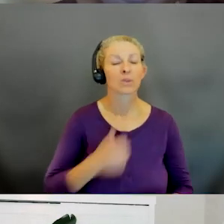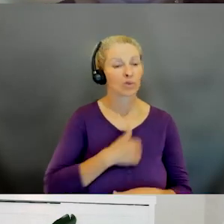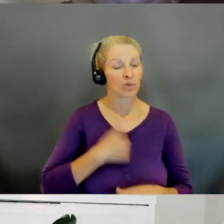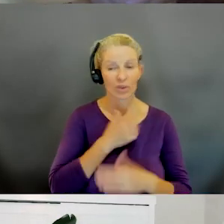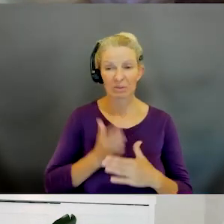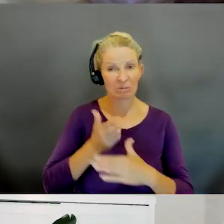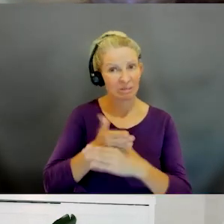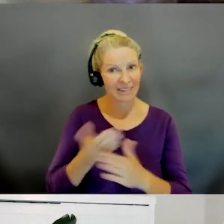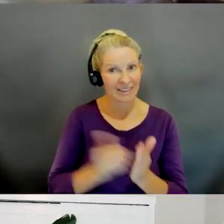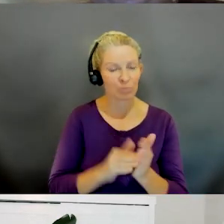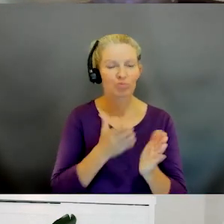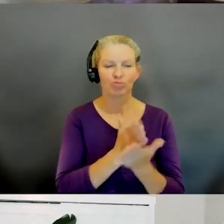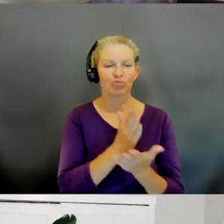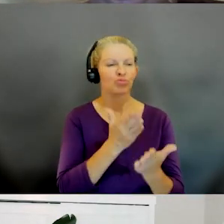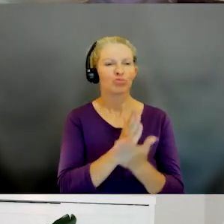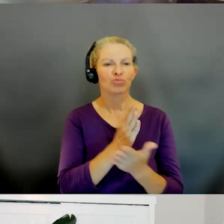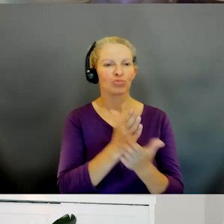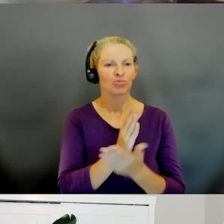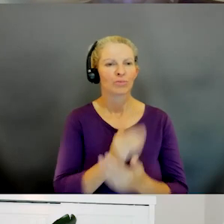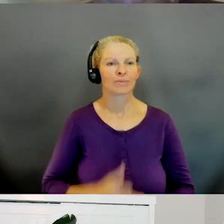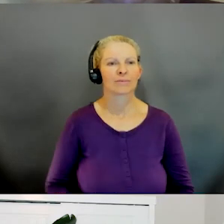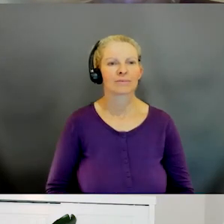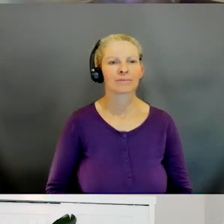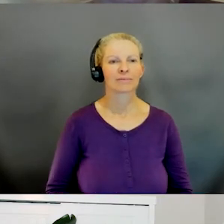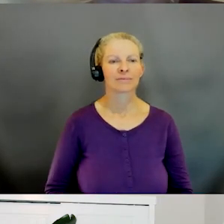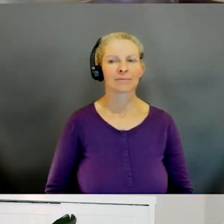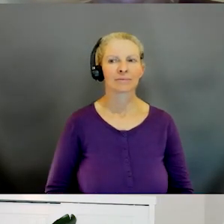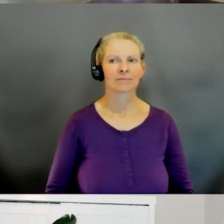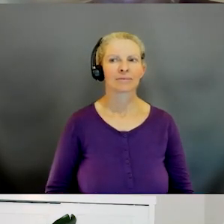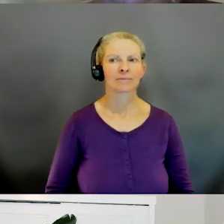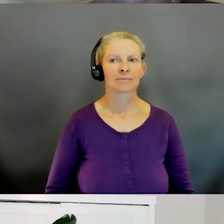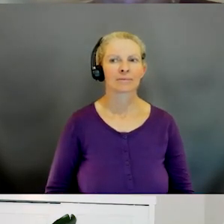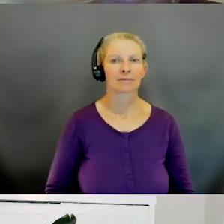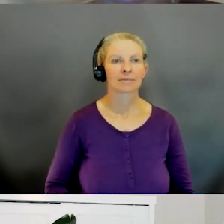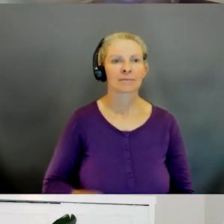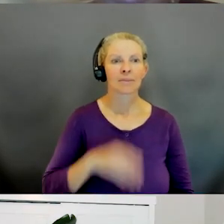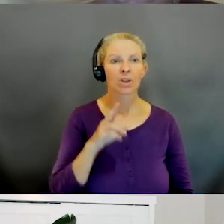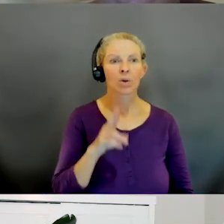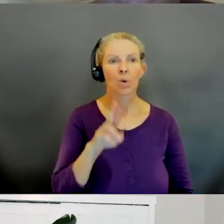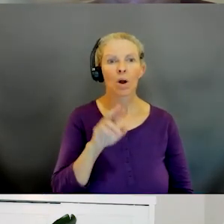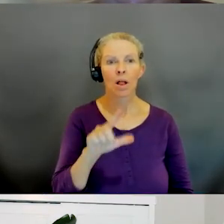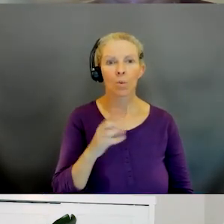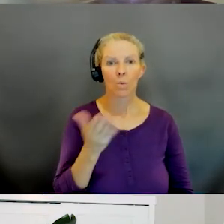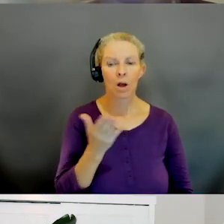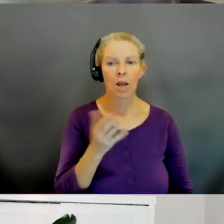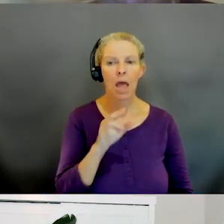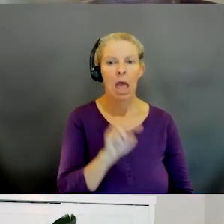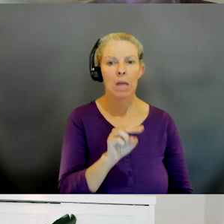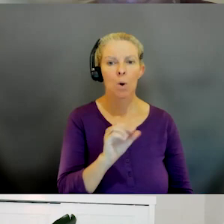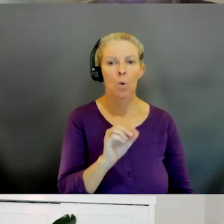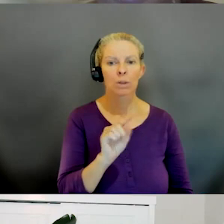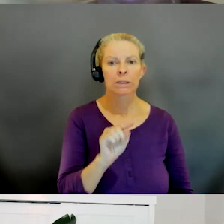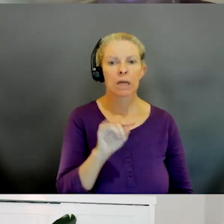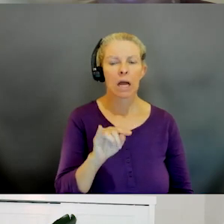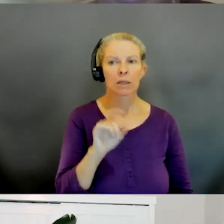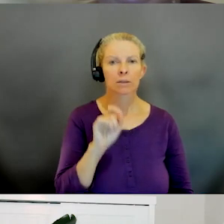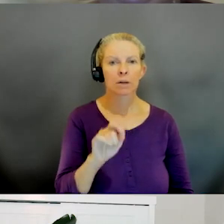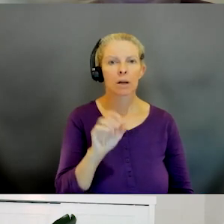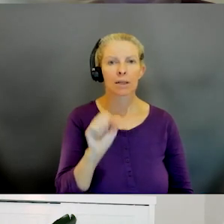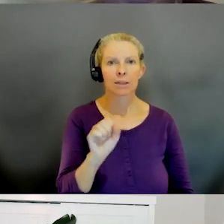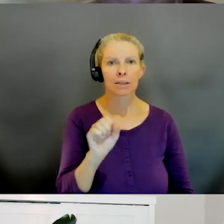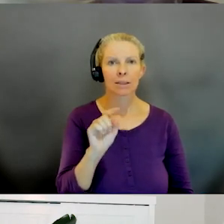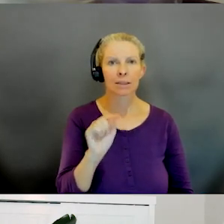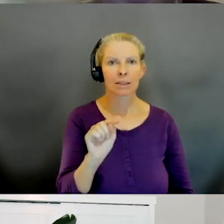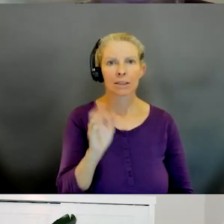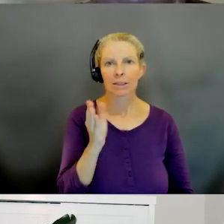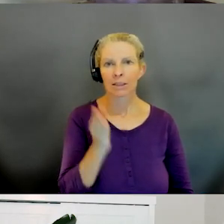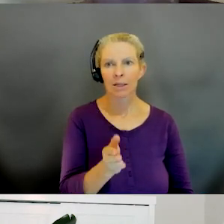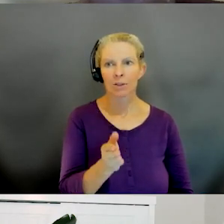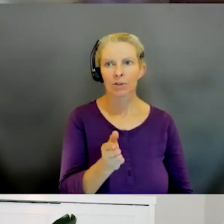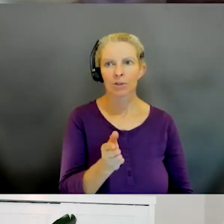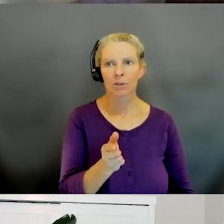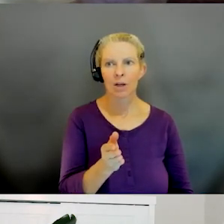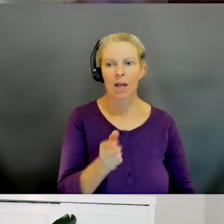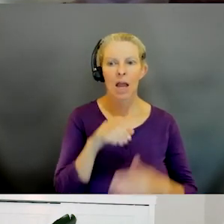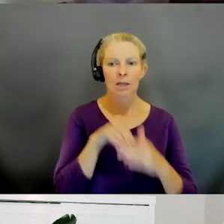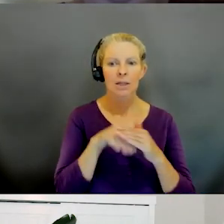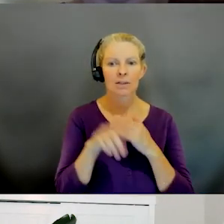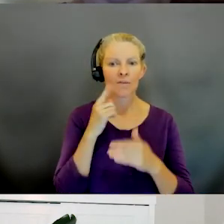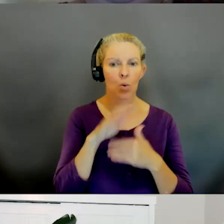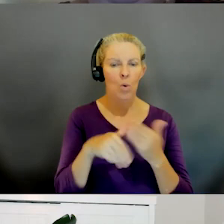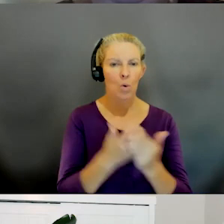Angela: It's all right. It's all right. The URL is noti.st/accessforall.